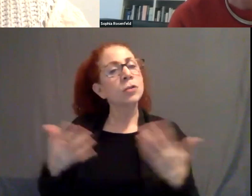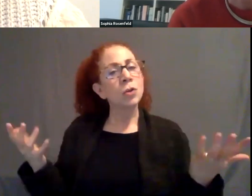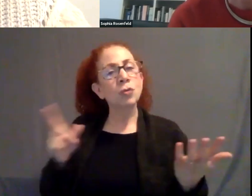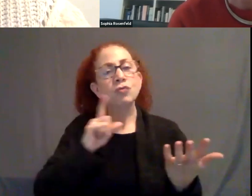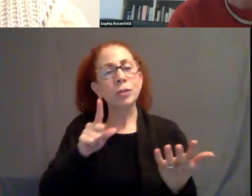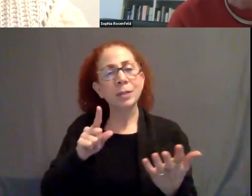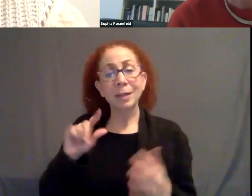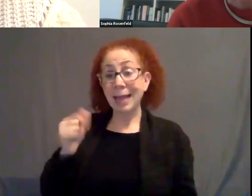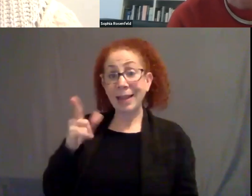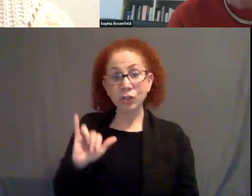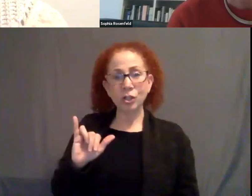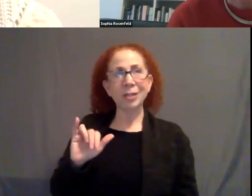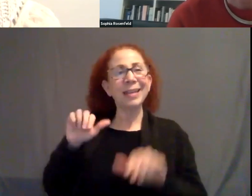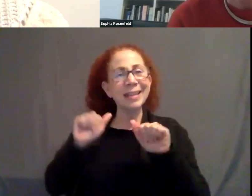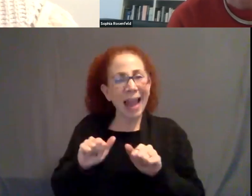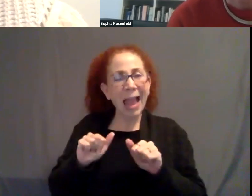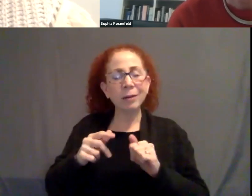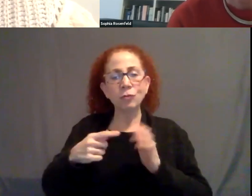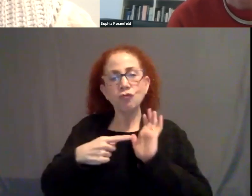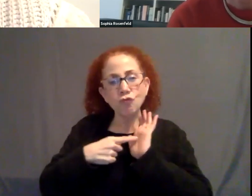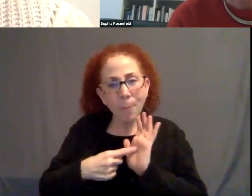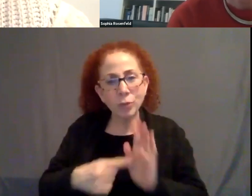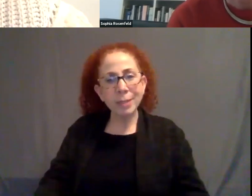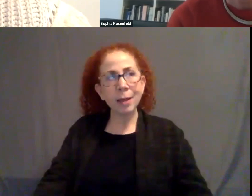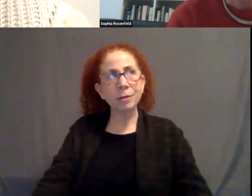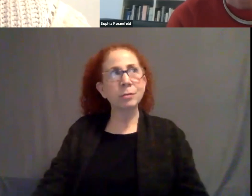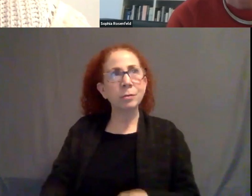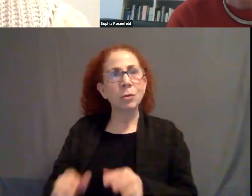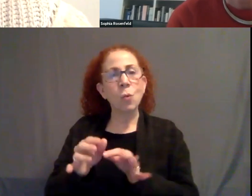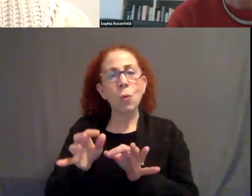it implies, it presumes various things